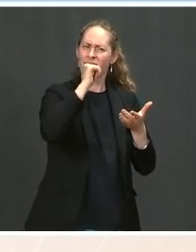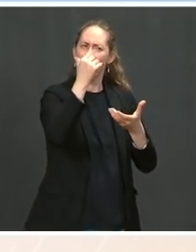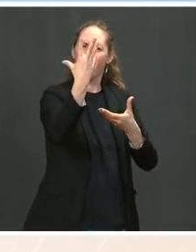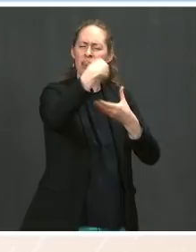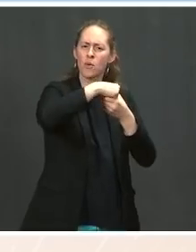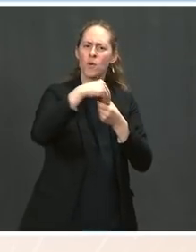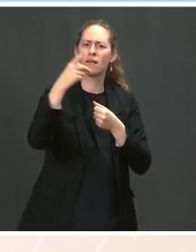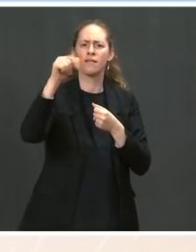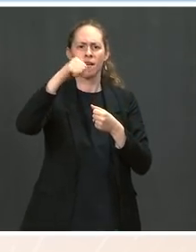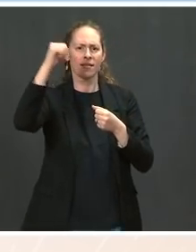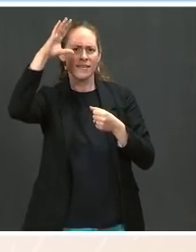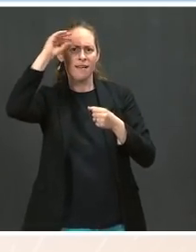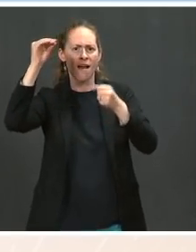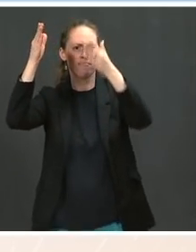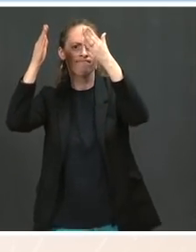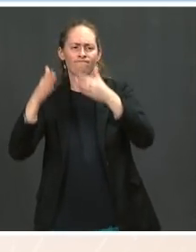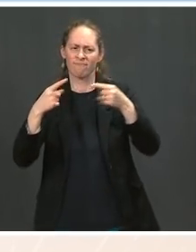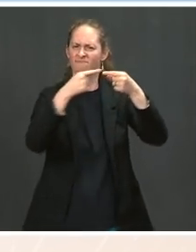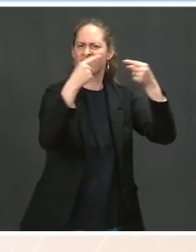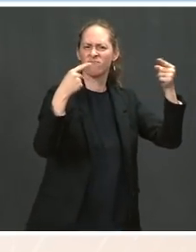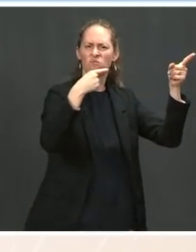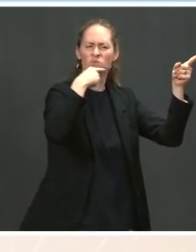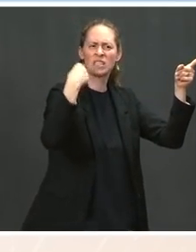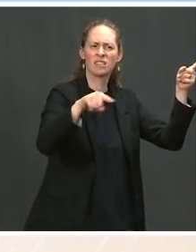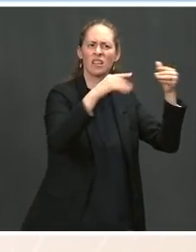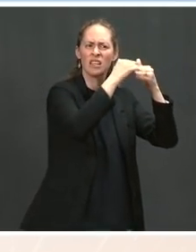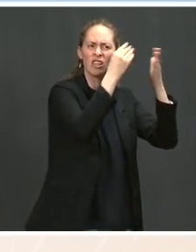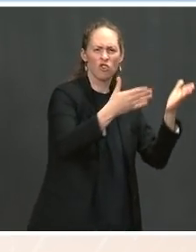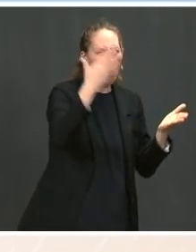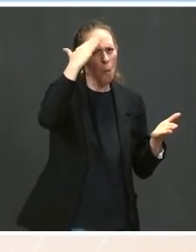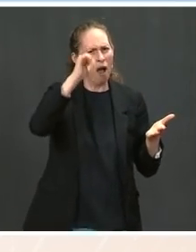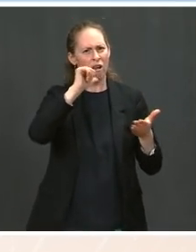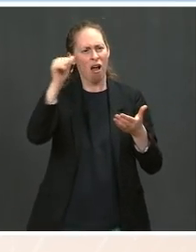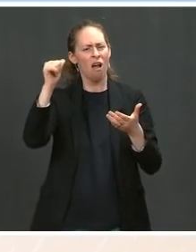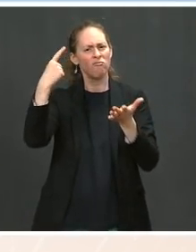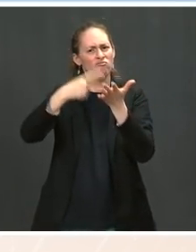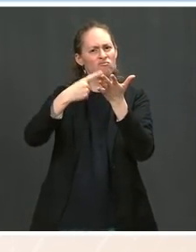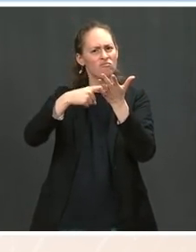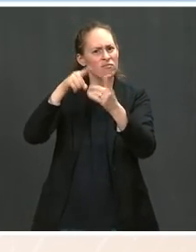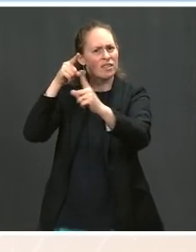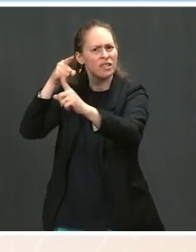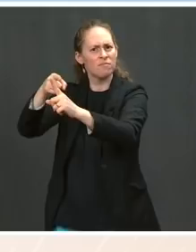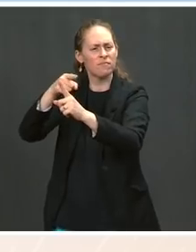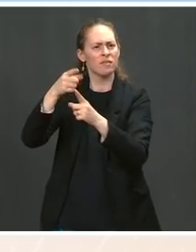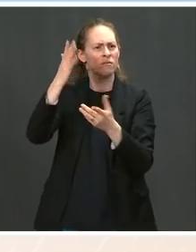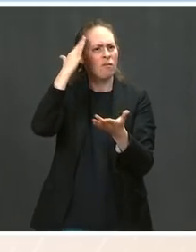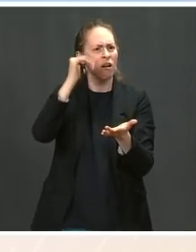And if so, why didn't he bring up a very, kind of, key human rights issue on the call?